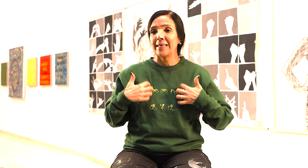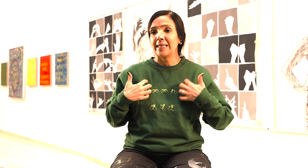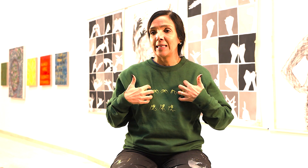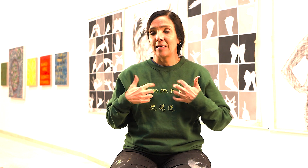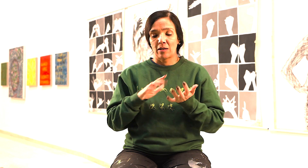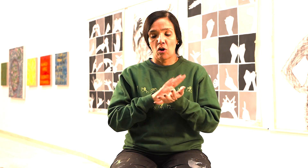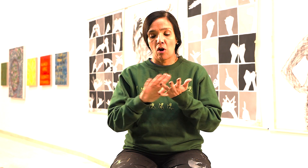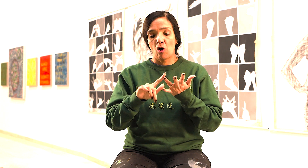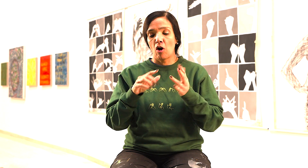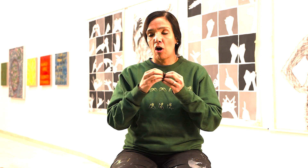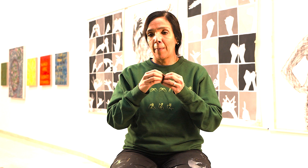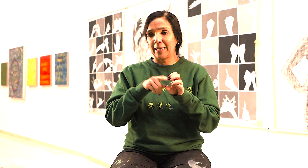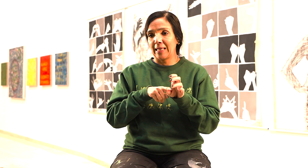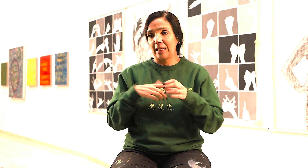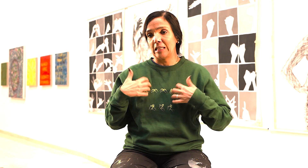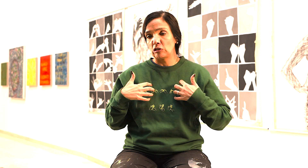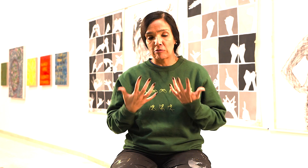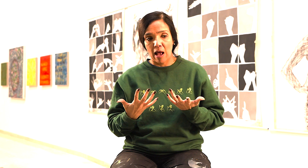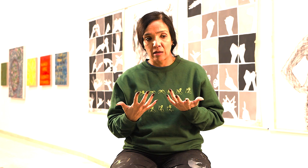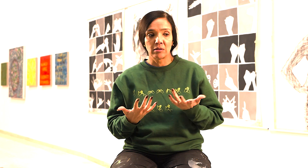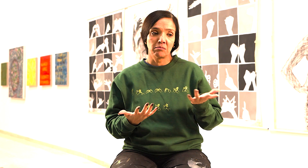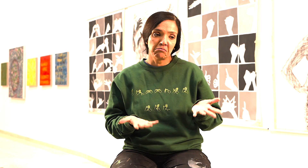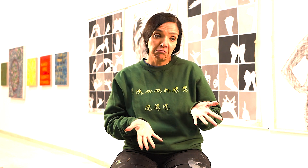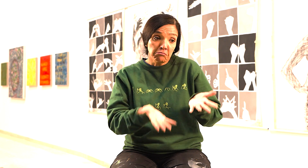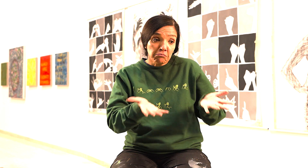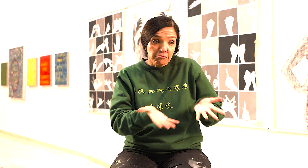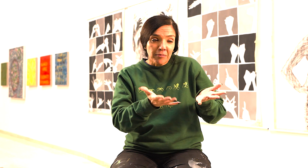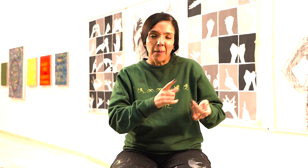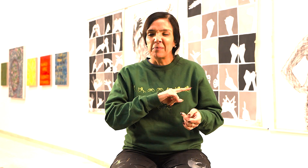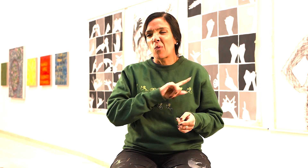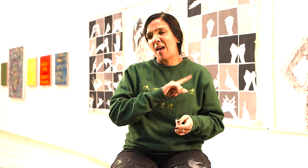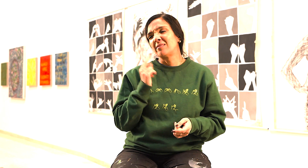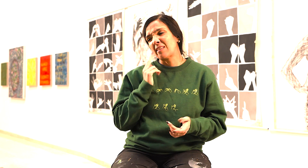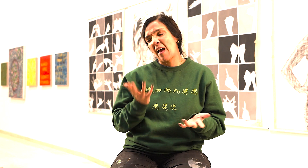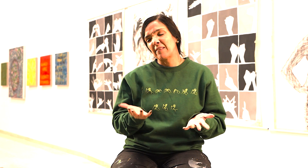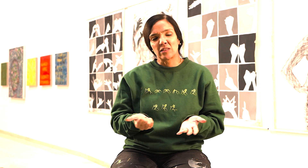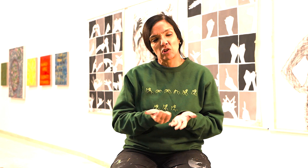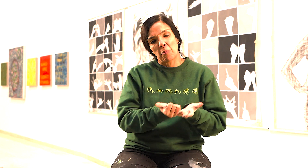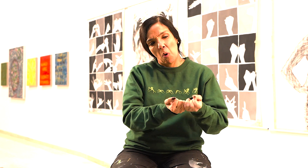They'd suggested I could just draw as a hobby and encouraged that because I was Deaf.